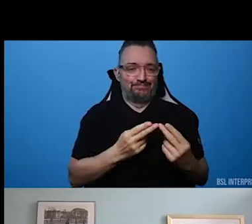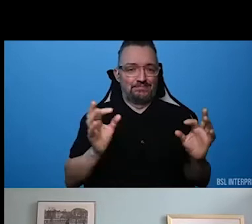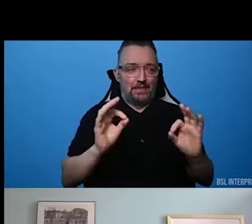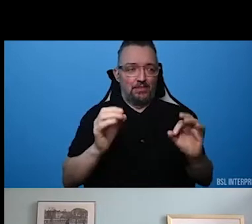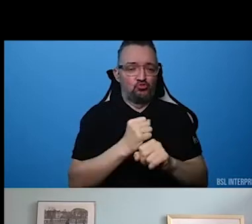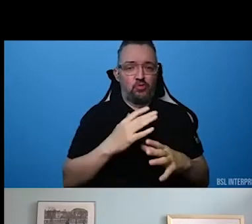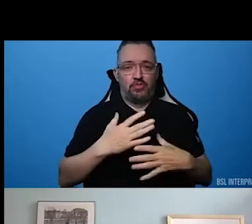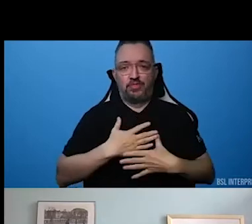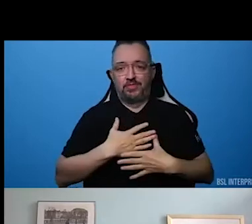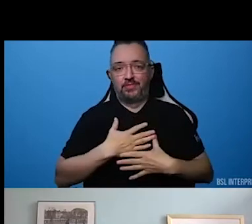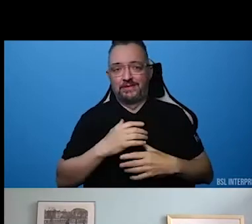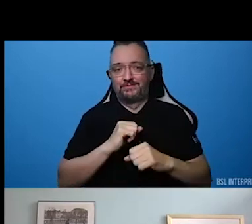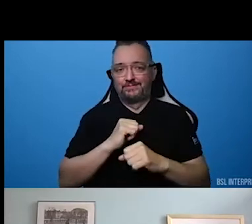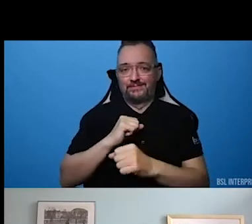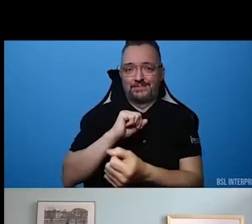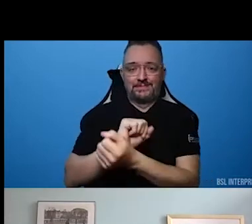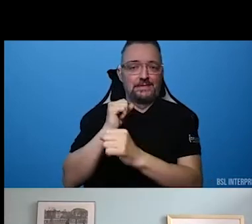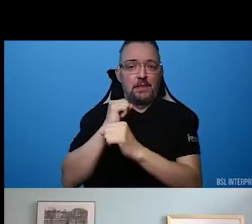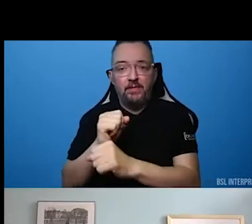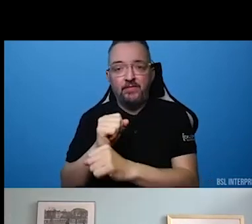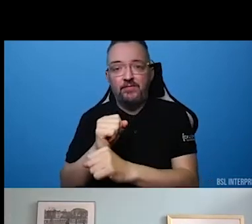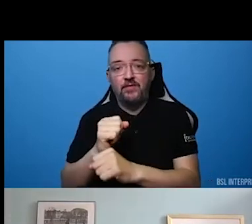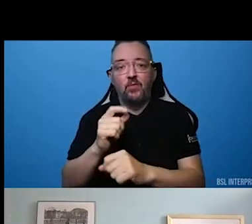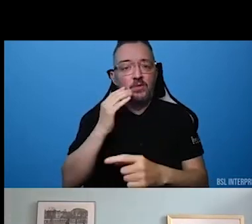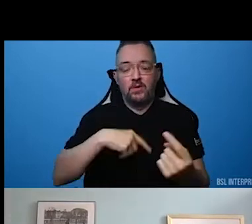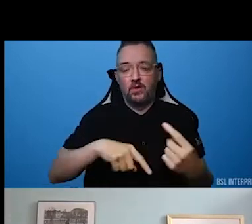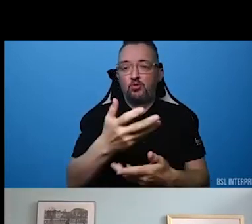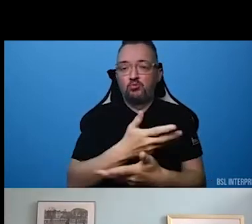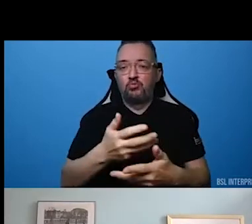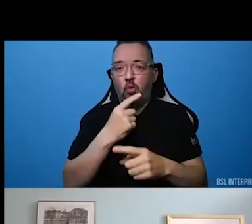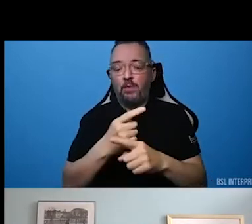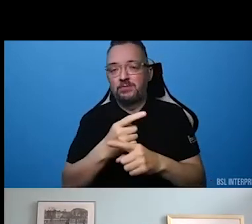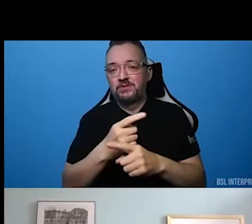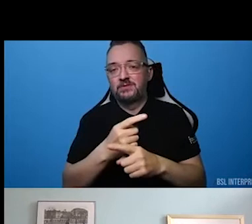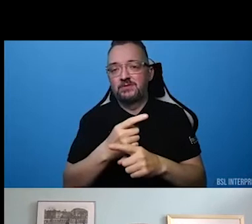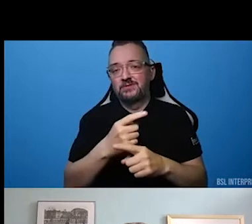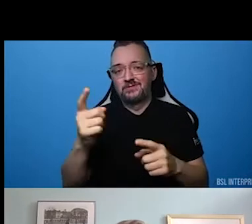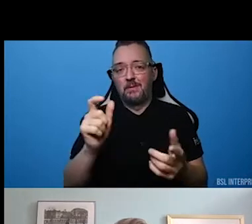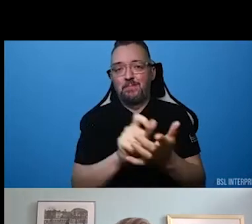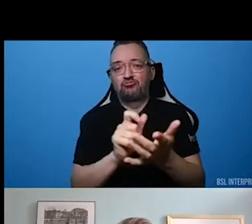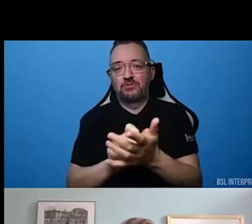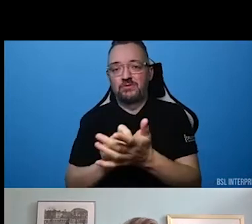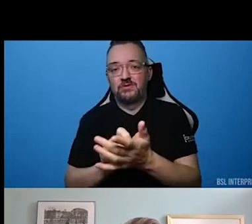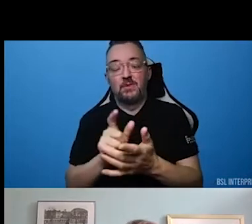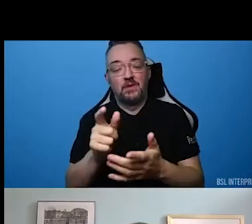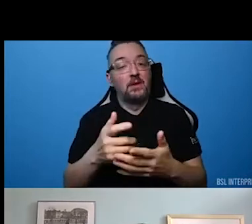our kind of way of talking about hero merchants. So there's large questions then originally raised